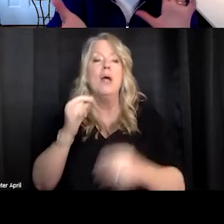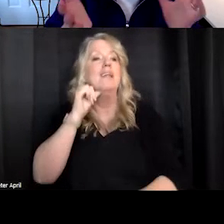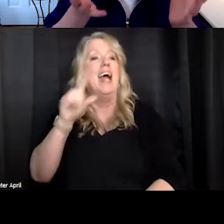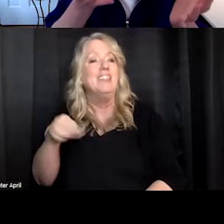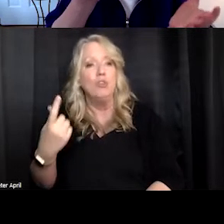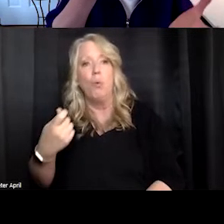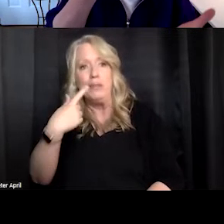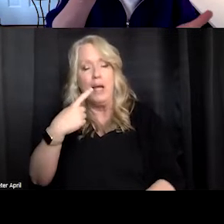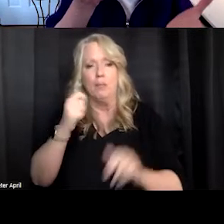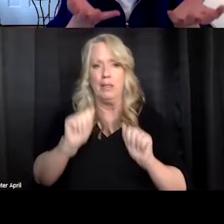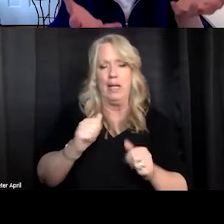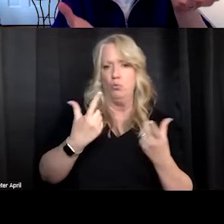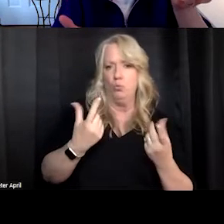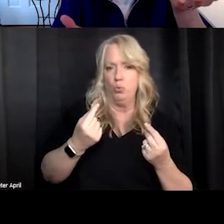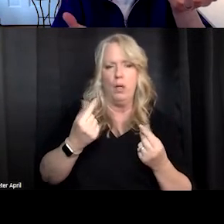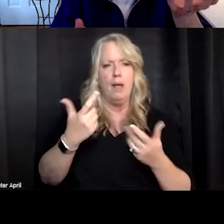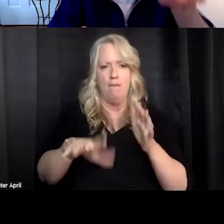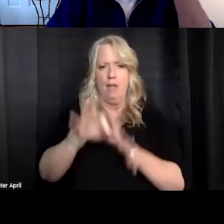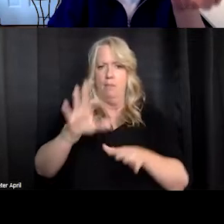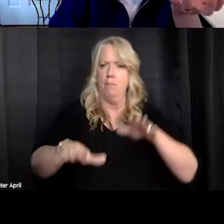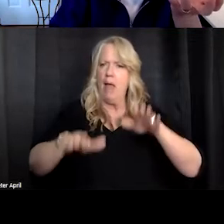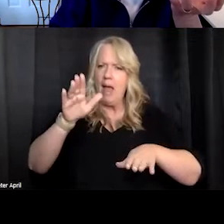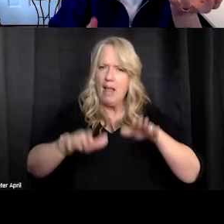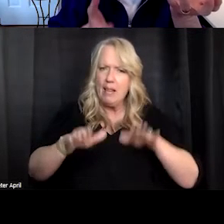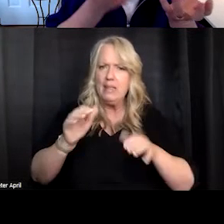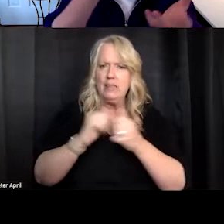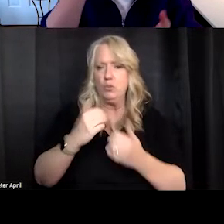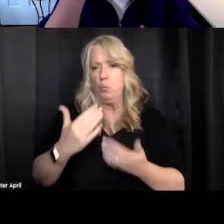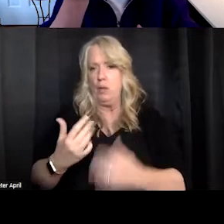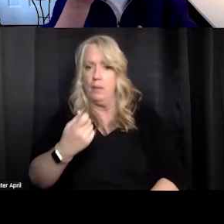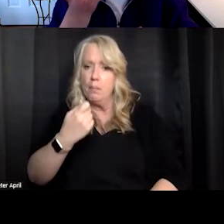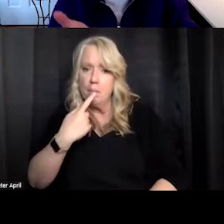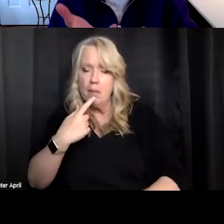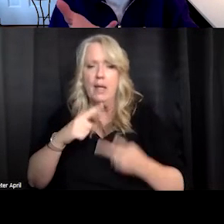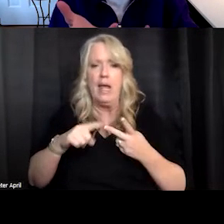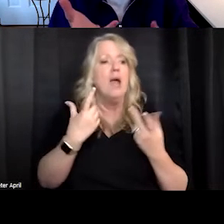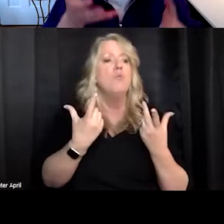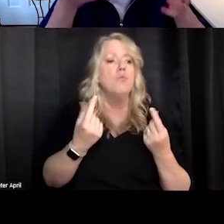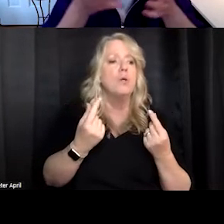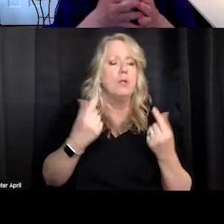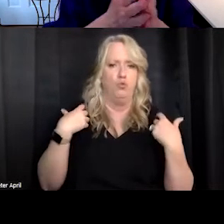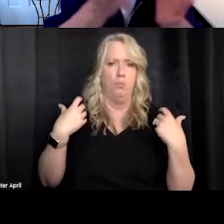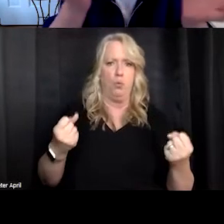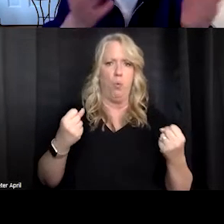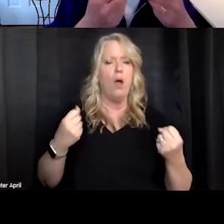WE NEED TO IMPRESS ON PEOPLE, MEDICINE, CAN BE WHAT WE DO , NOT JUST WHAT WE TAKE. AND THAT FINDING THE